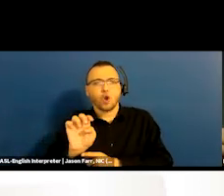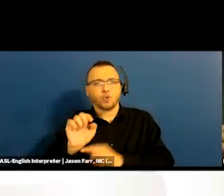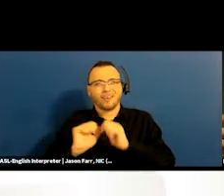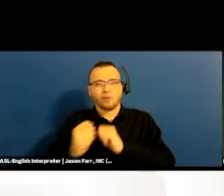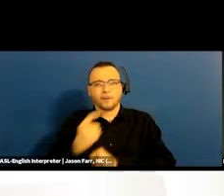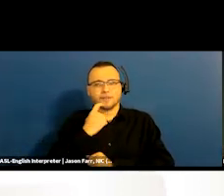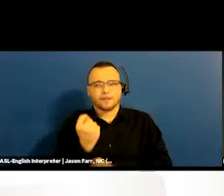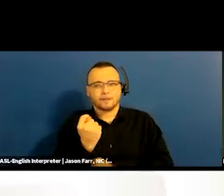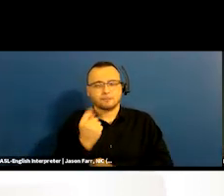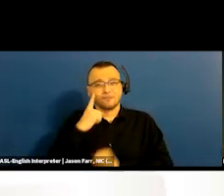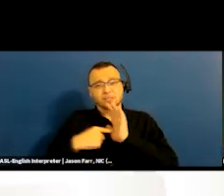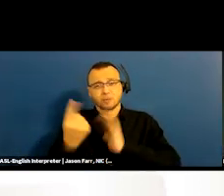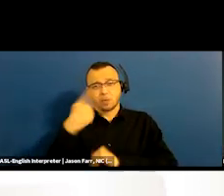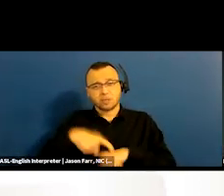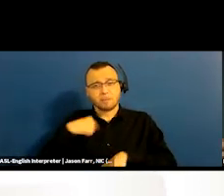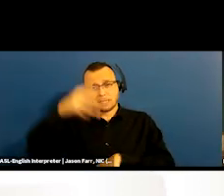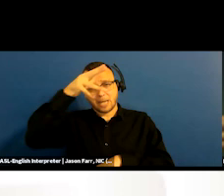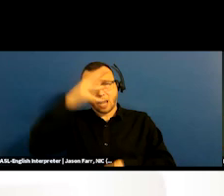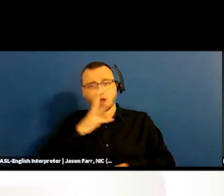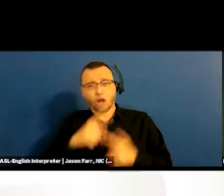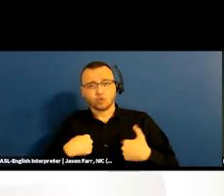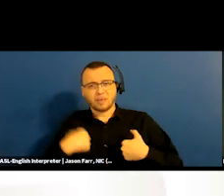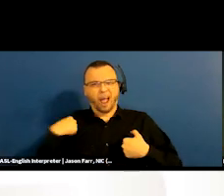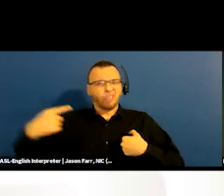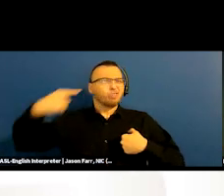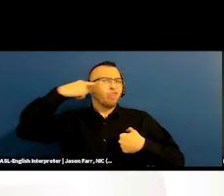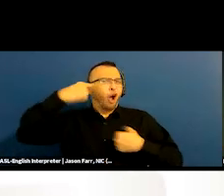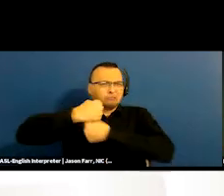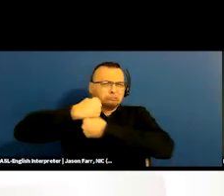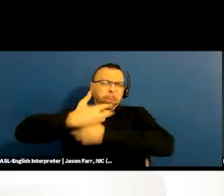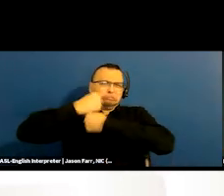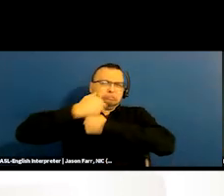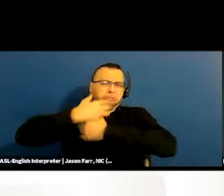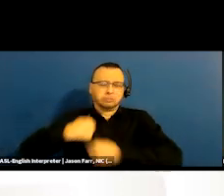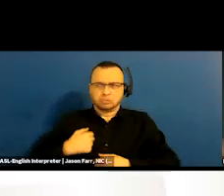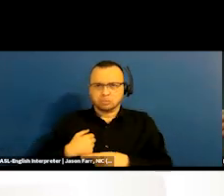and bad experiences. Sometimes people would come very aggressively. And then with psychosis and things,